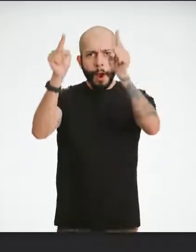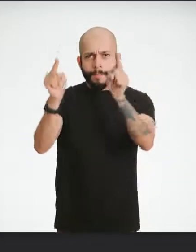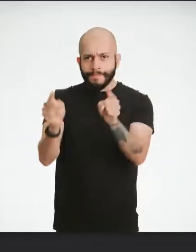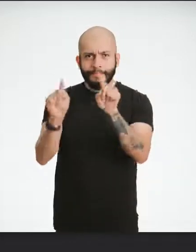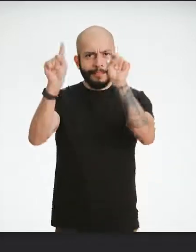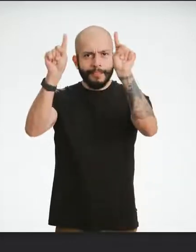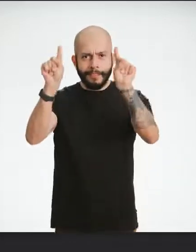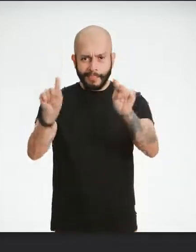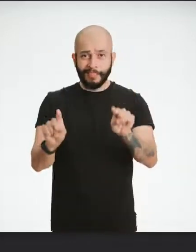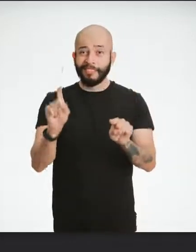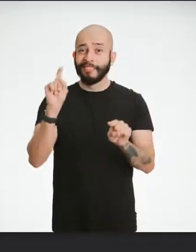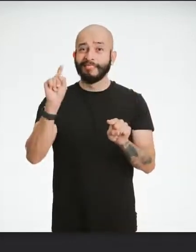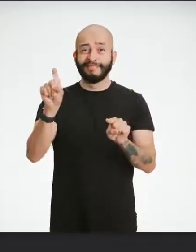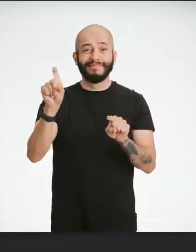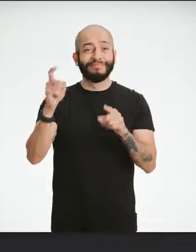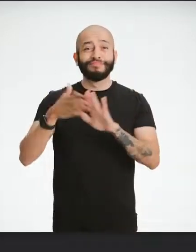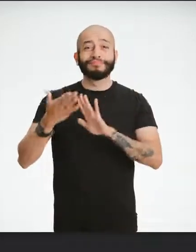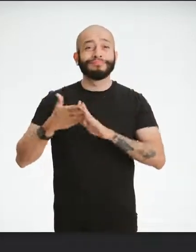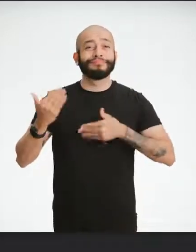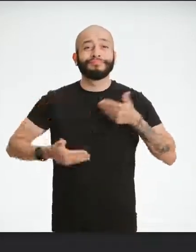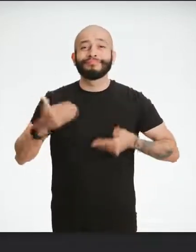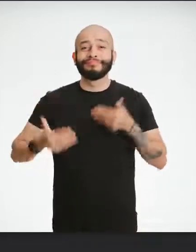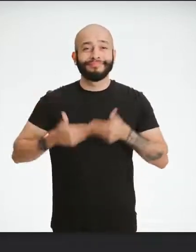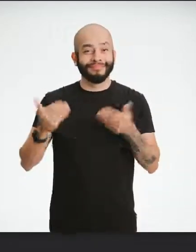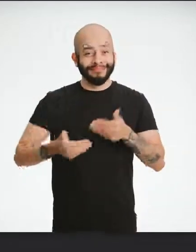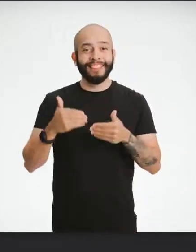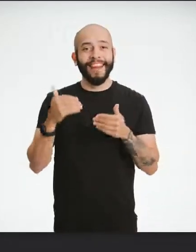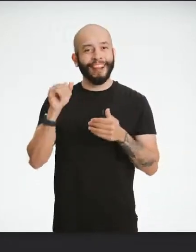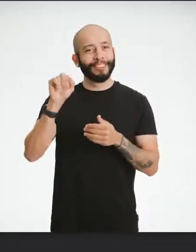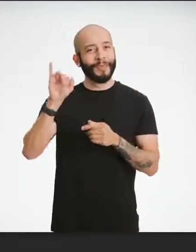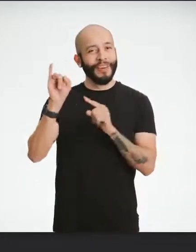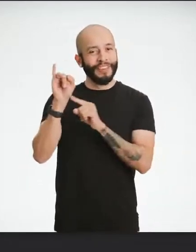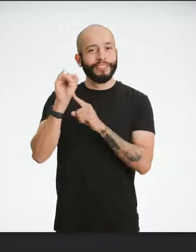value, and I can run one just by tapping on it.